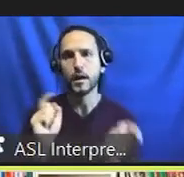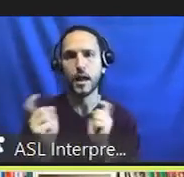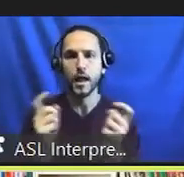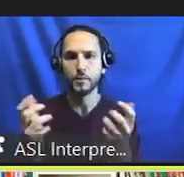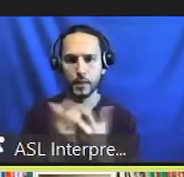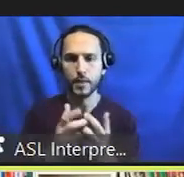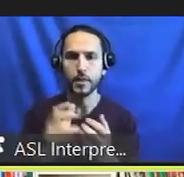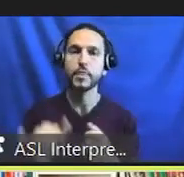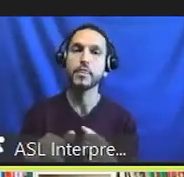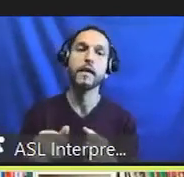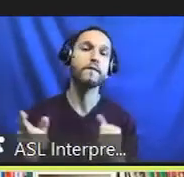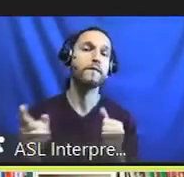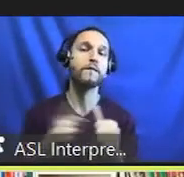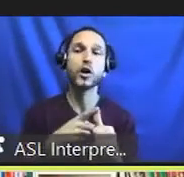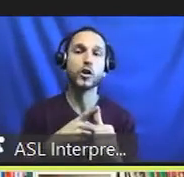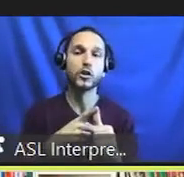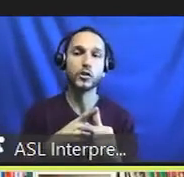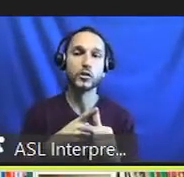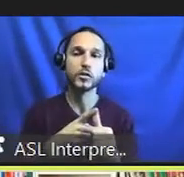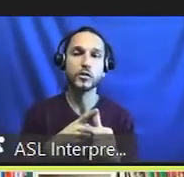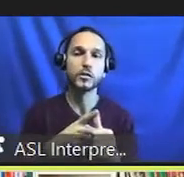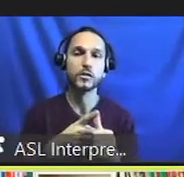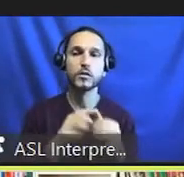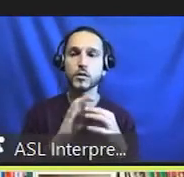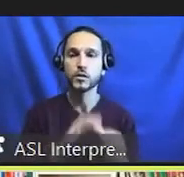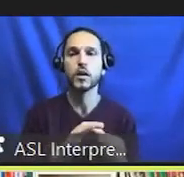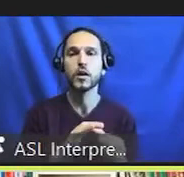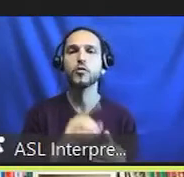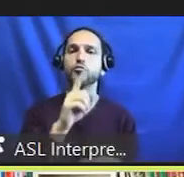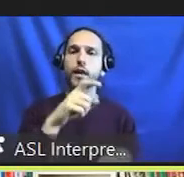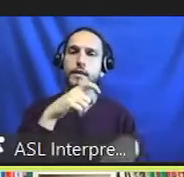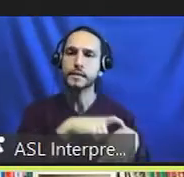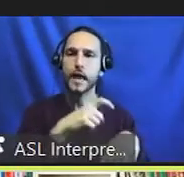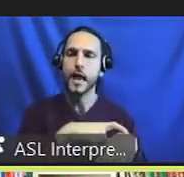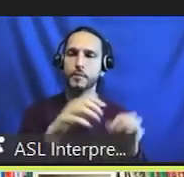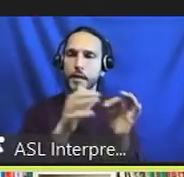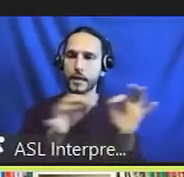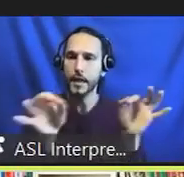And the first will be the basket of real-time captioning.